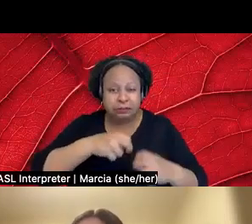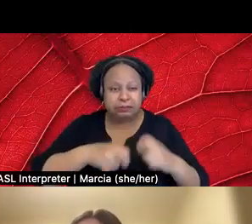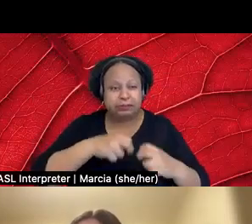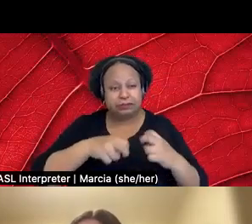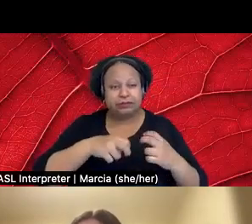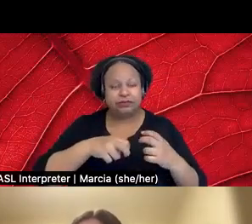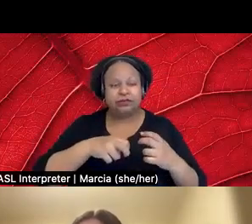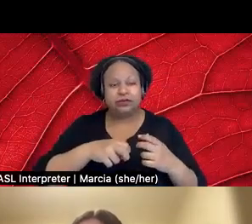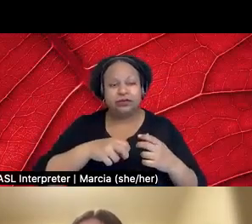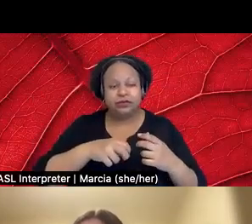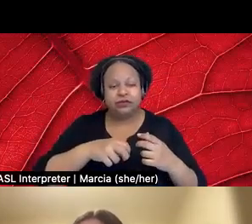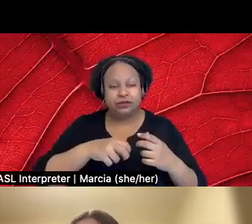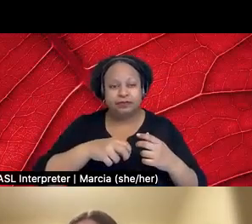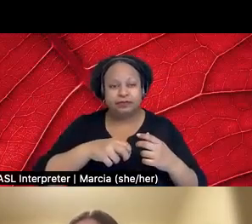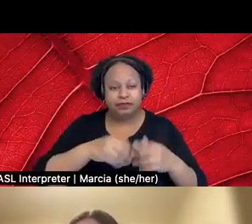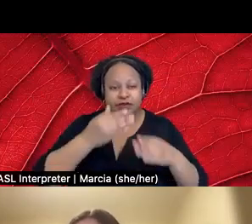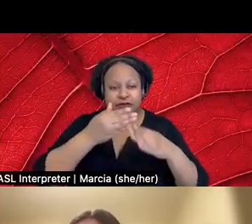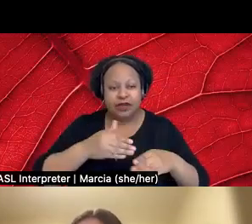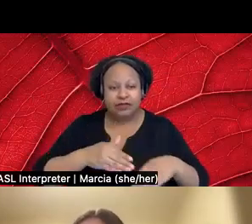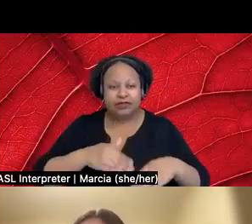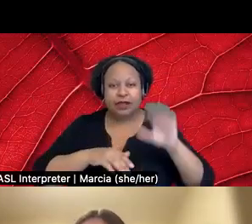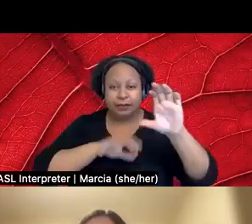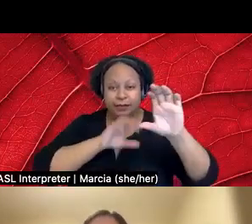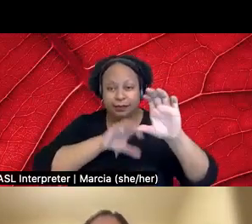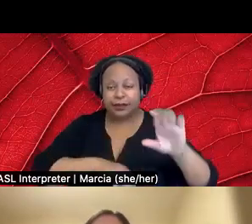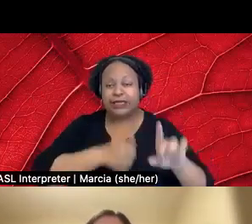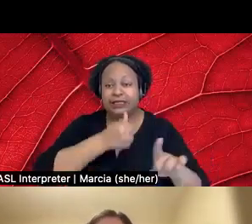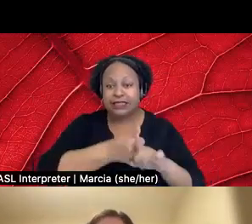It's divided into sections again as self-care, productivity, and leisure.